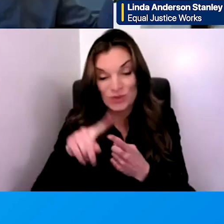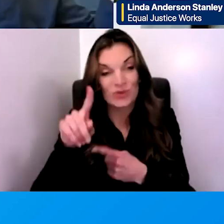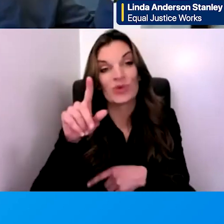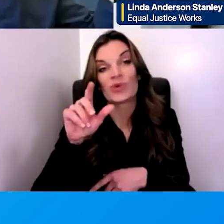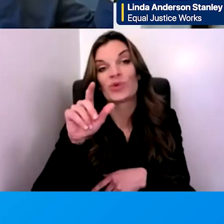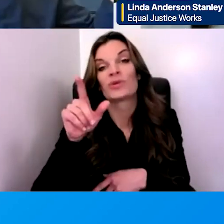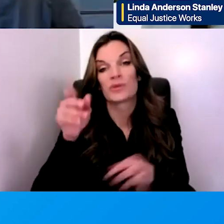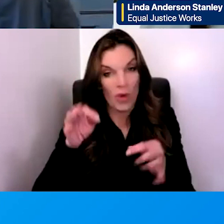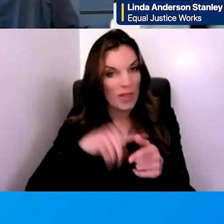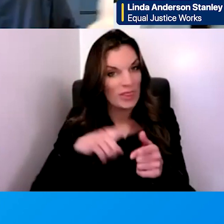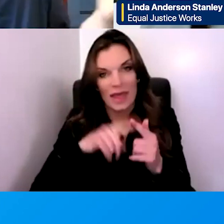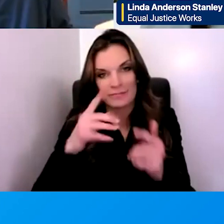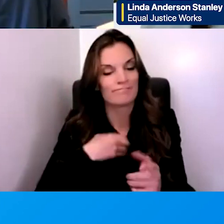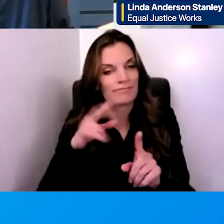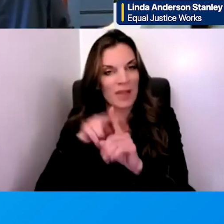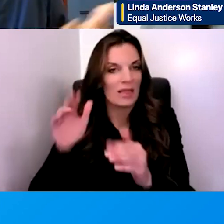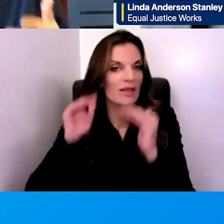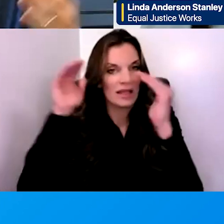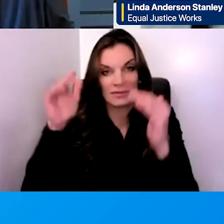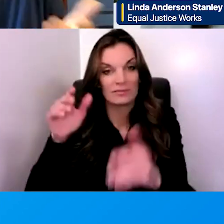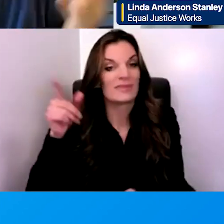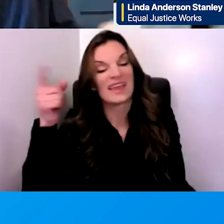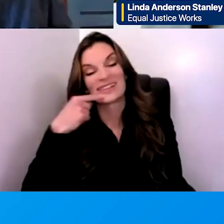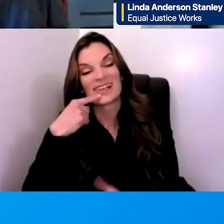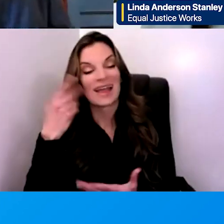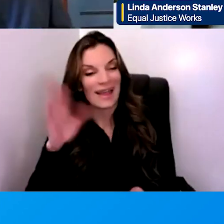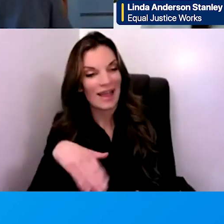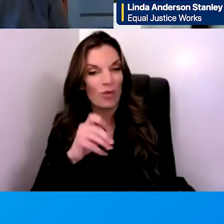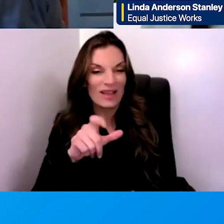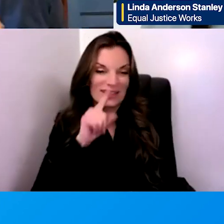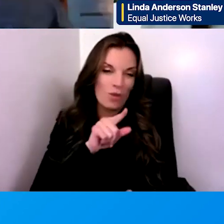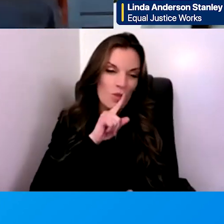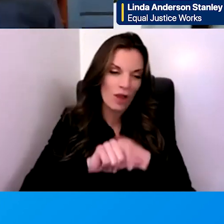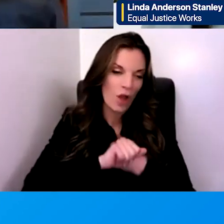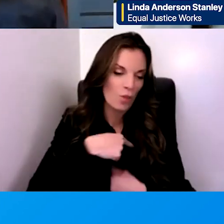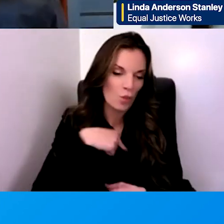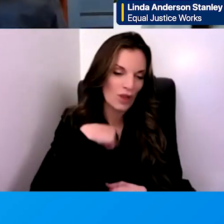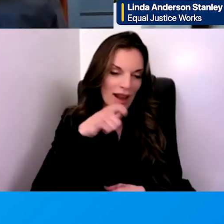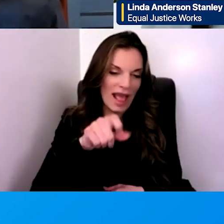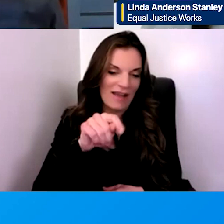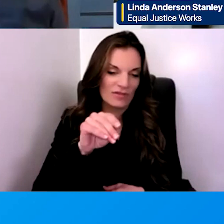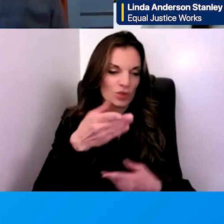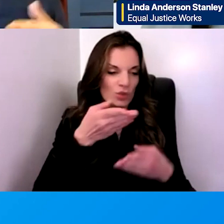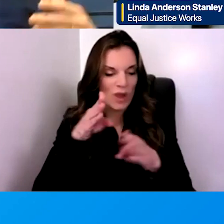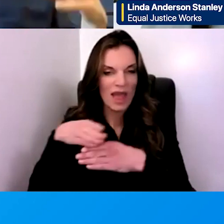And ultimately the Appellate Court said that is not a harm and did not need to ration